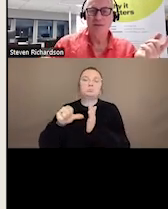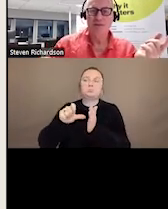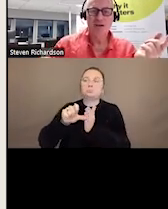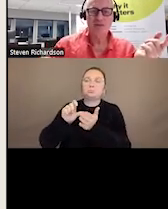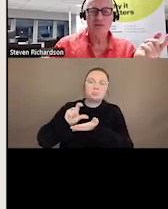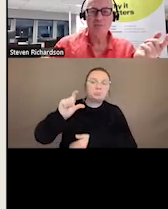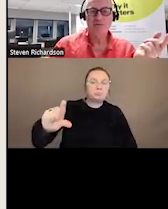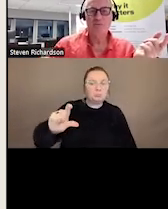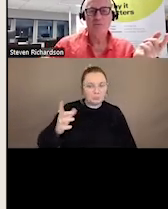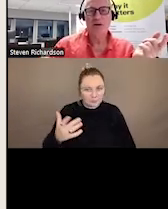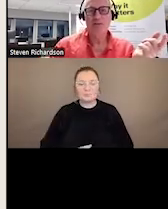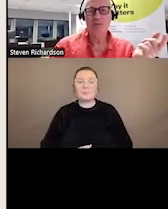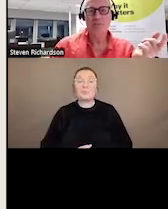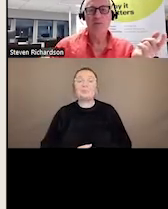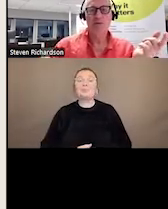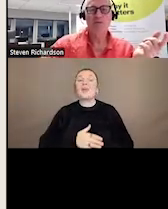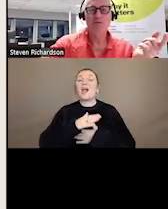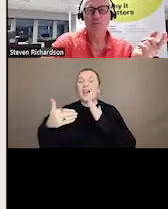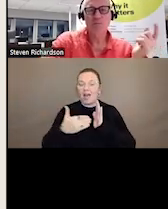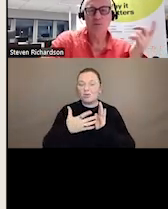And the last thing I really want to talk about. It is a little bit old school. But